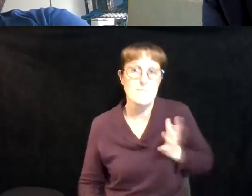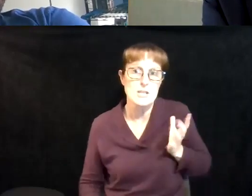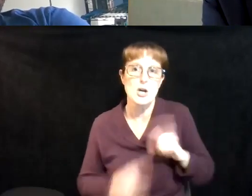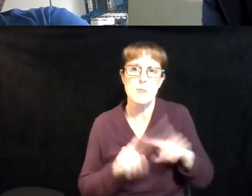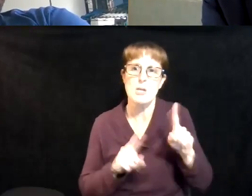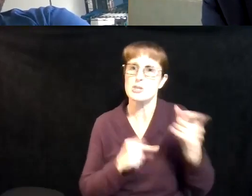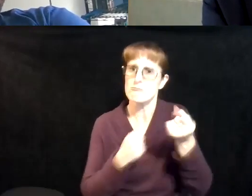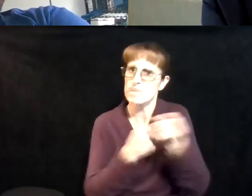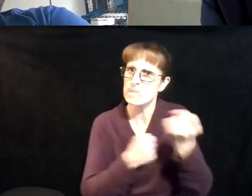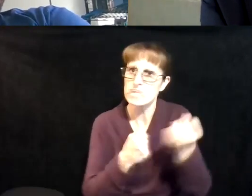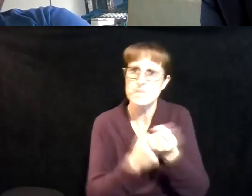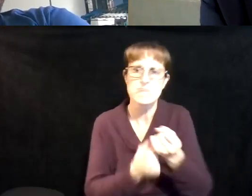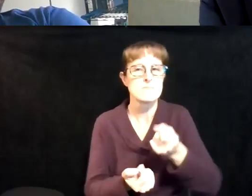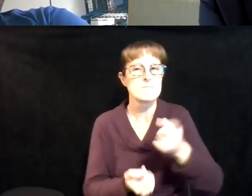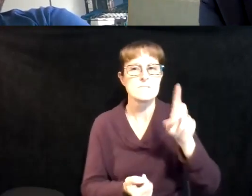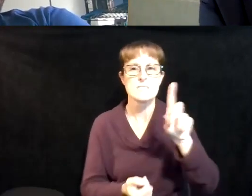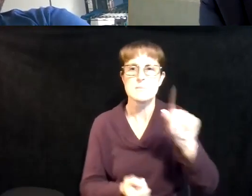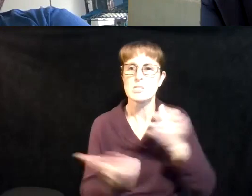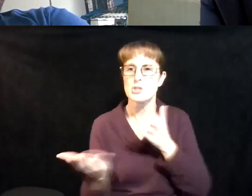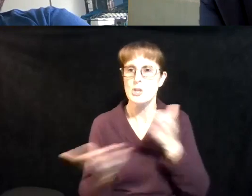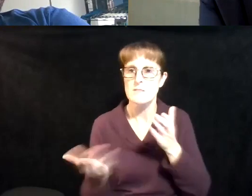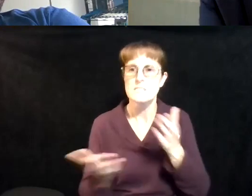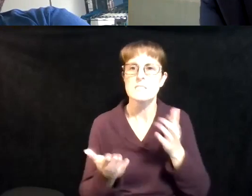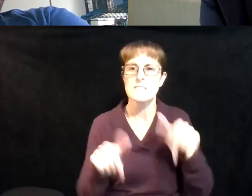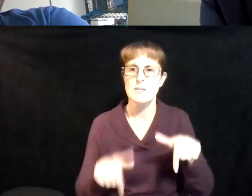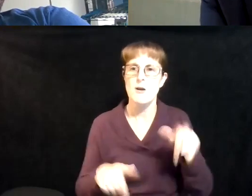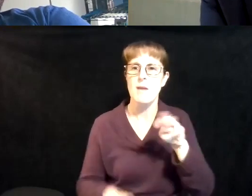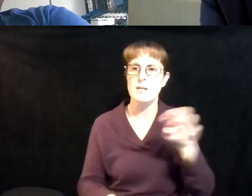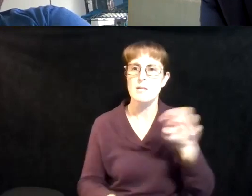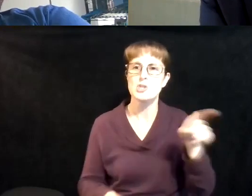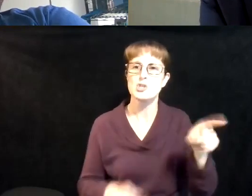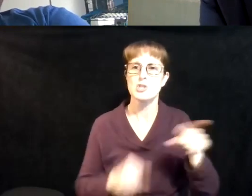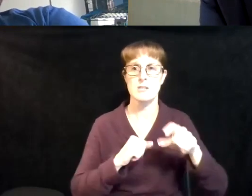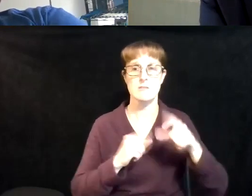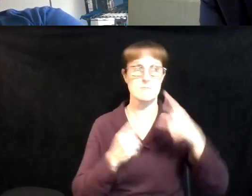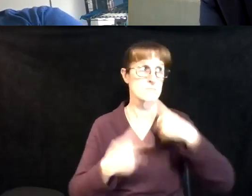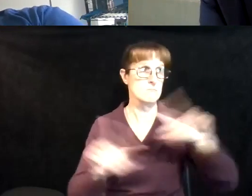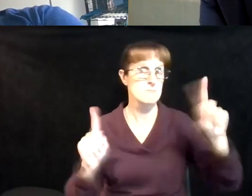Massachusetts, sounded the alarm about this new electric shock device.